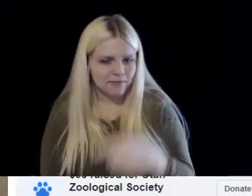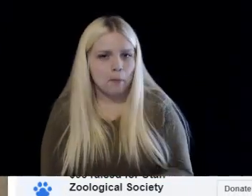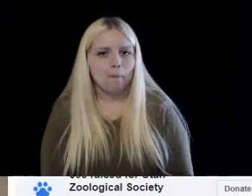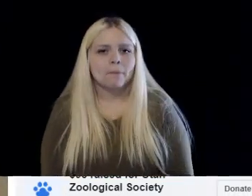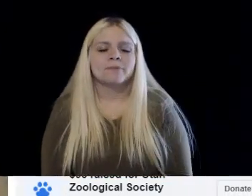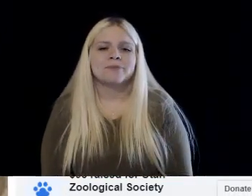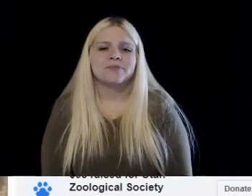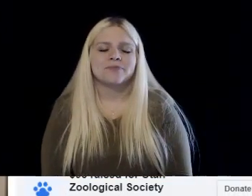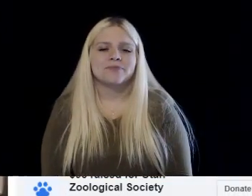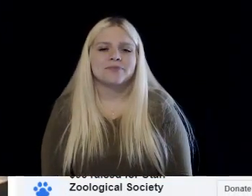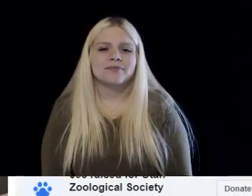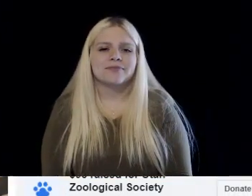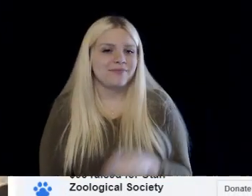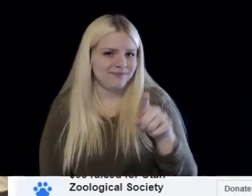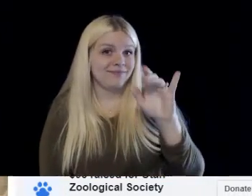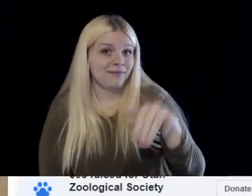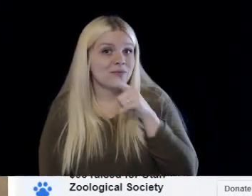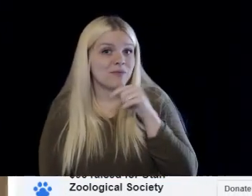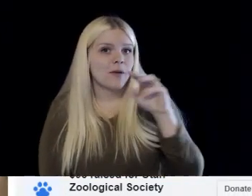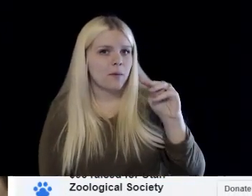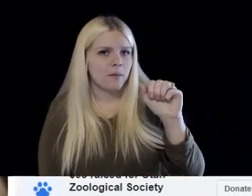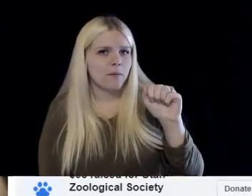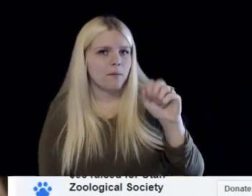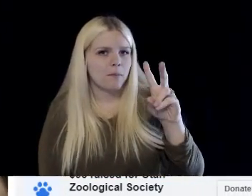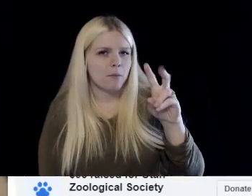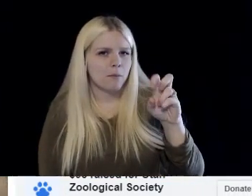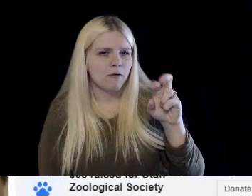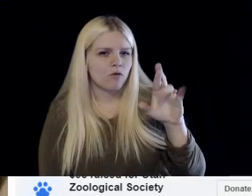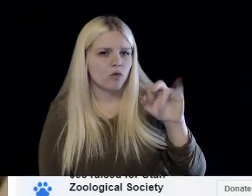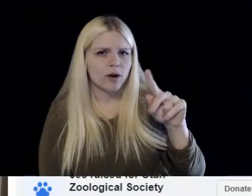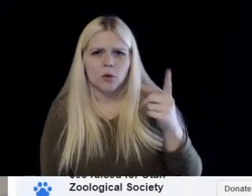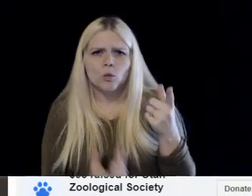looks like Maverick. So does he just like to pop out and say, "Hey guys, what's going on?"